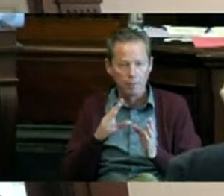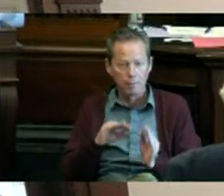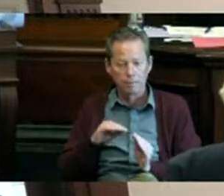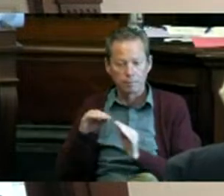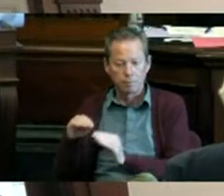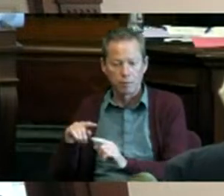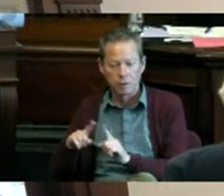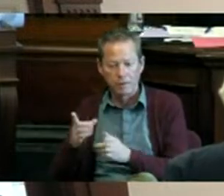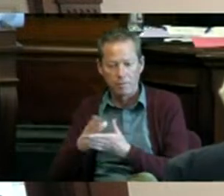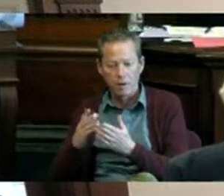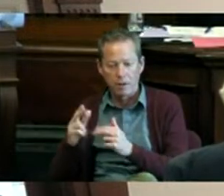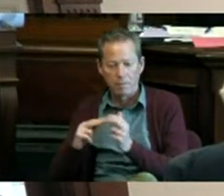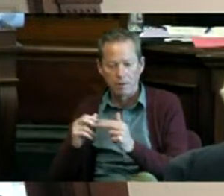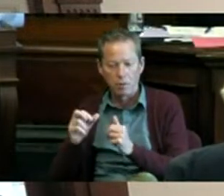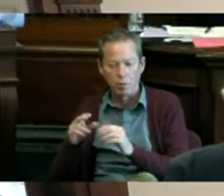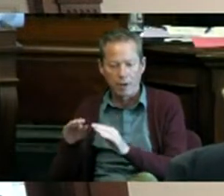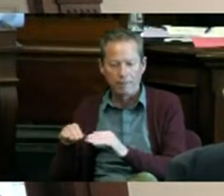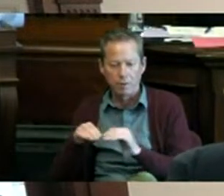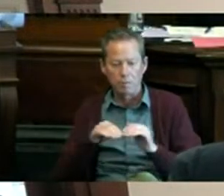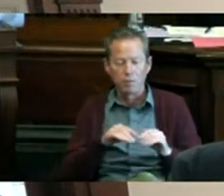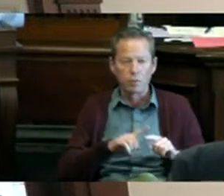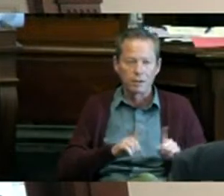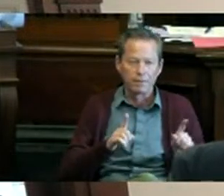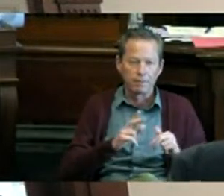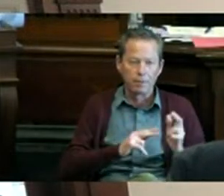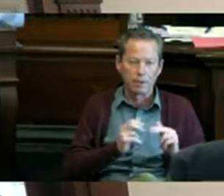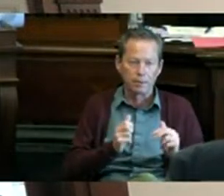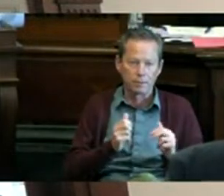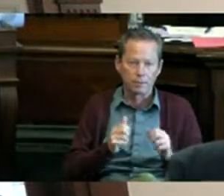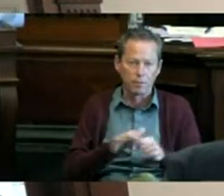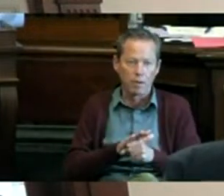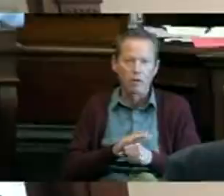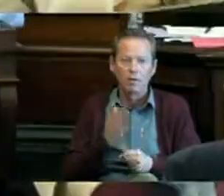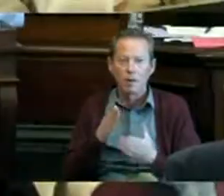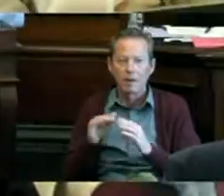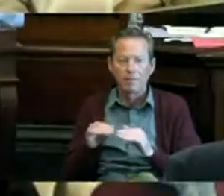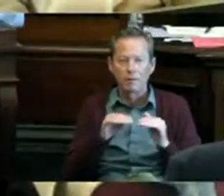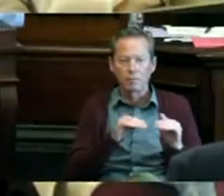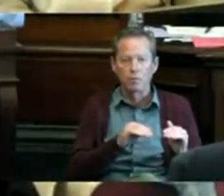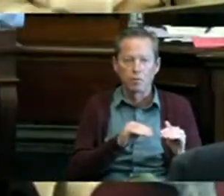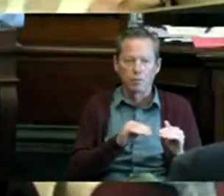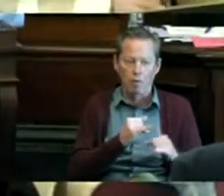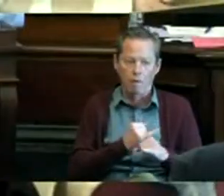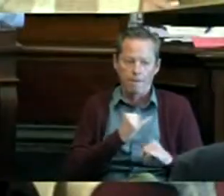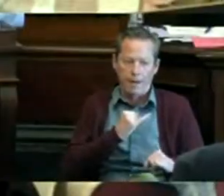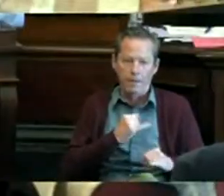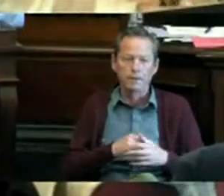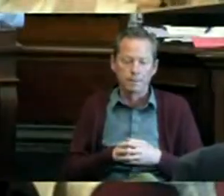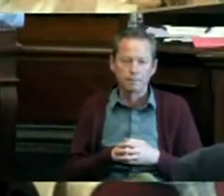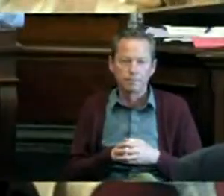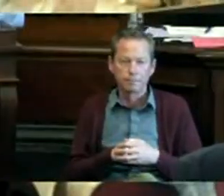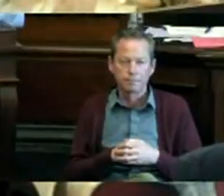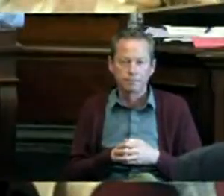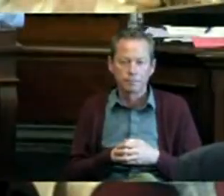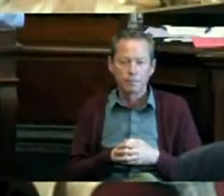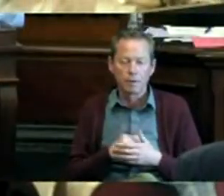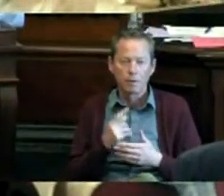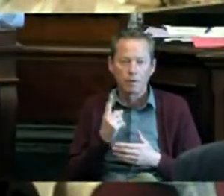Padilla High School, what are the plans for? Will they be able to relocate into a different part of the building, or will